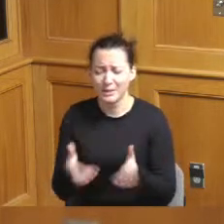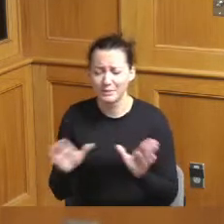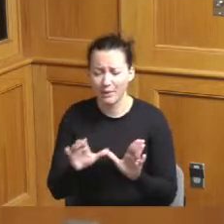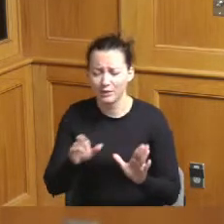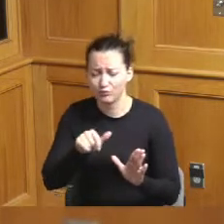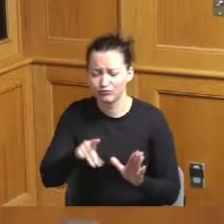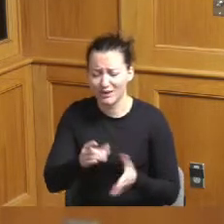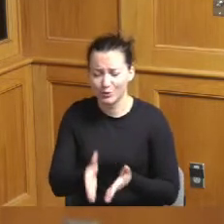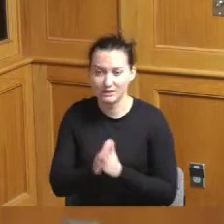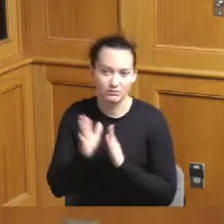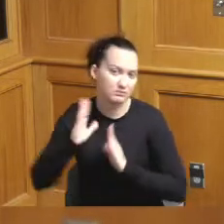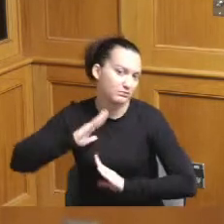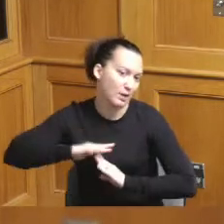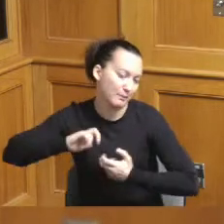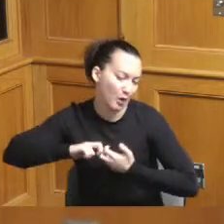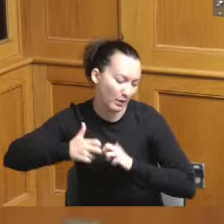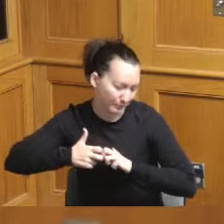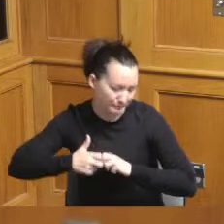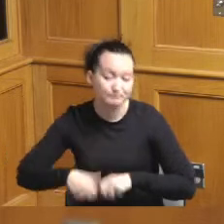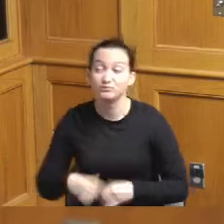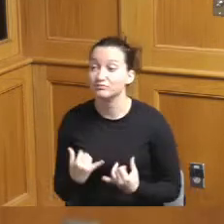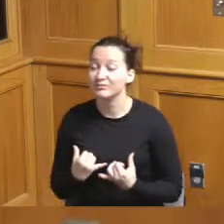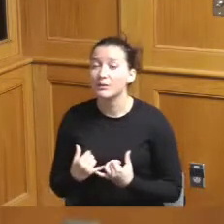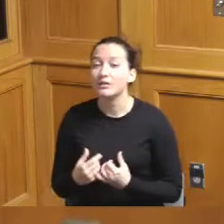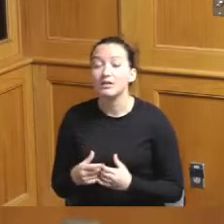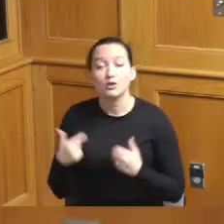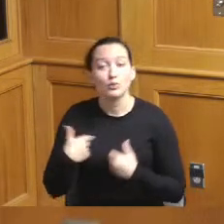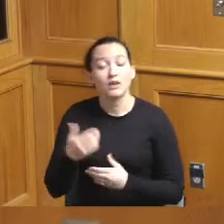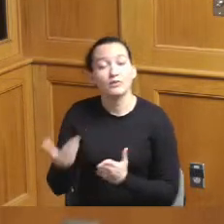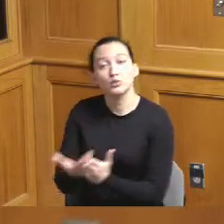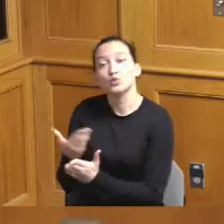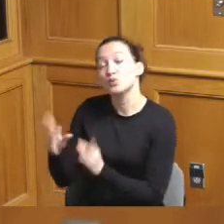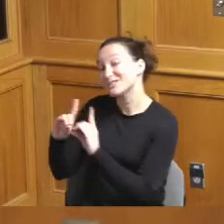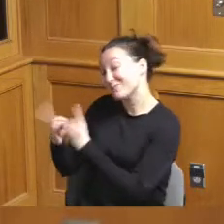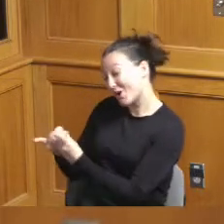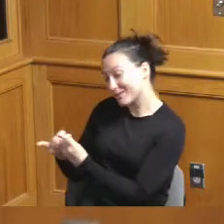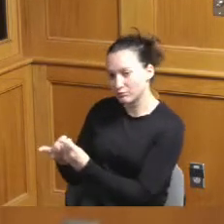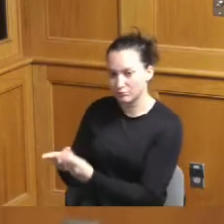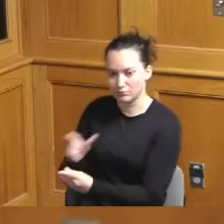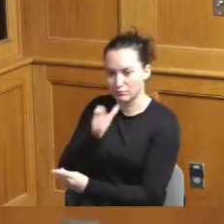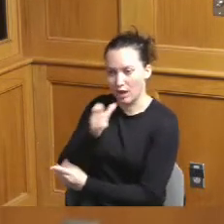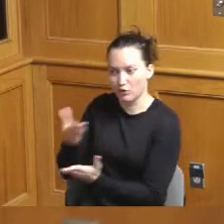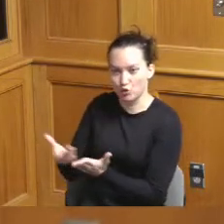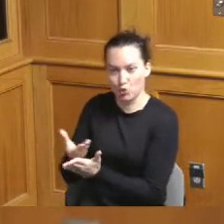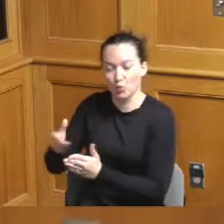facing right now we were able to create this new Department without creating new positions